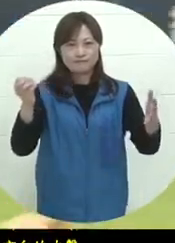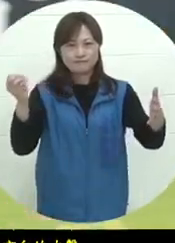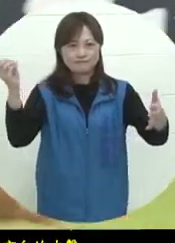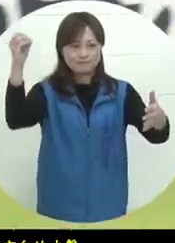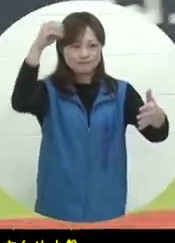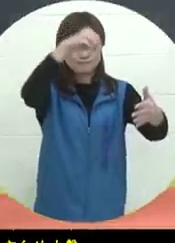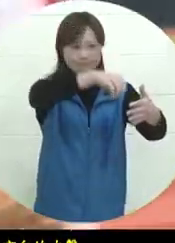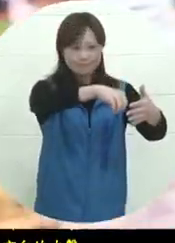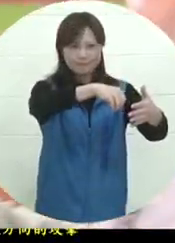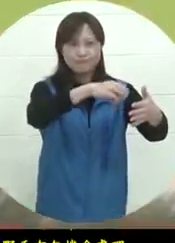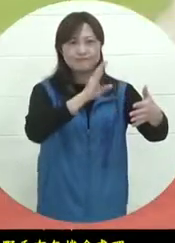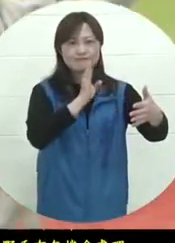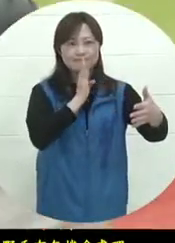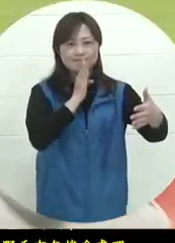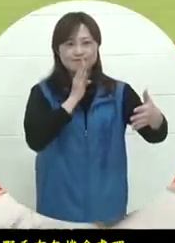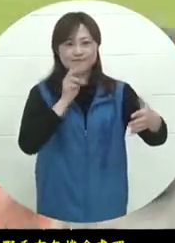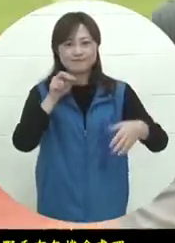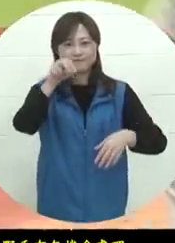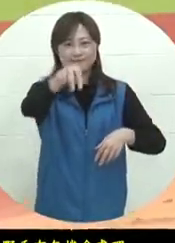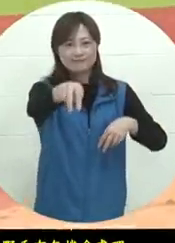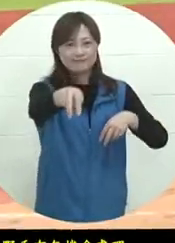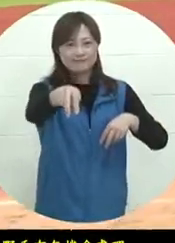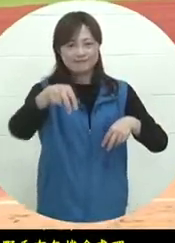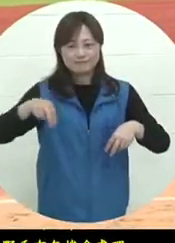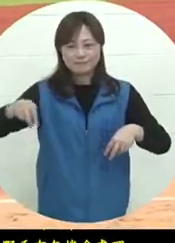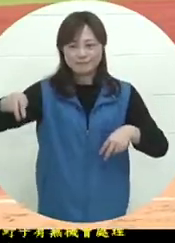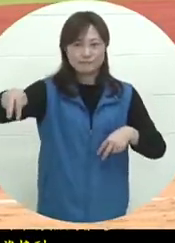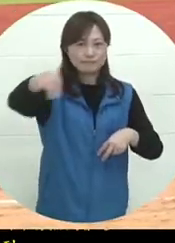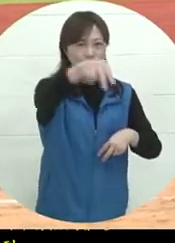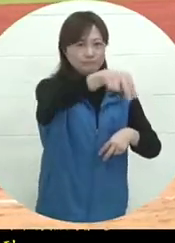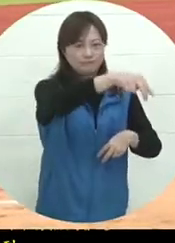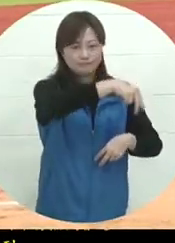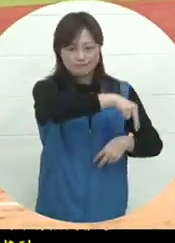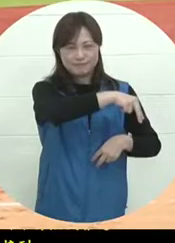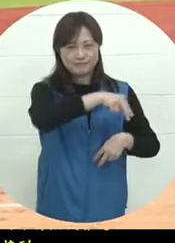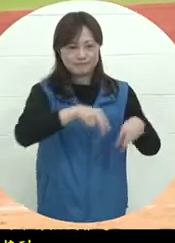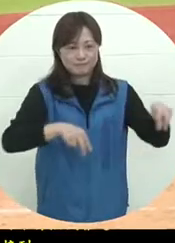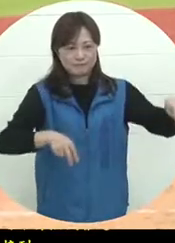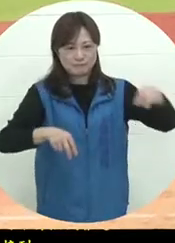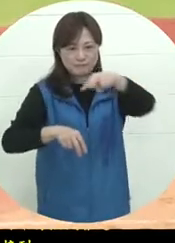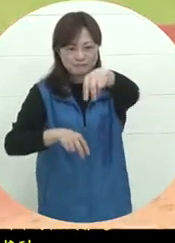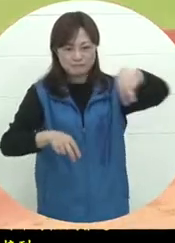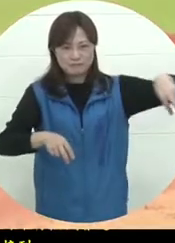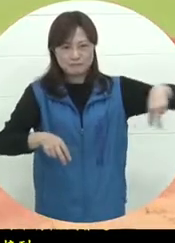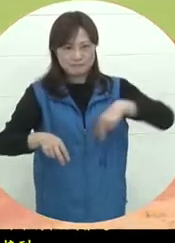that the two runners on the base inside the line had to be cleared , and his correction was also very fast.